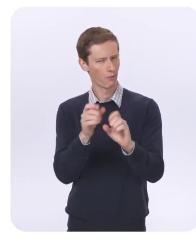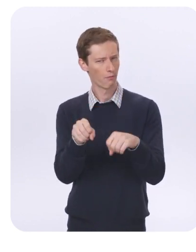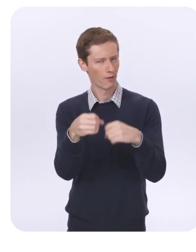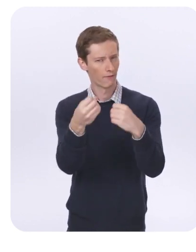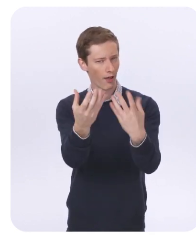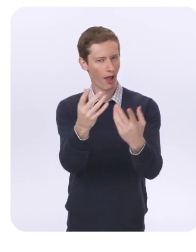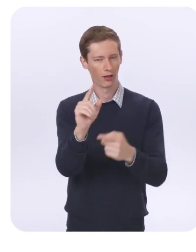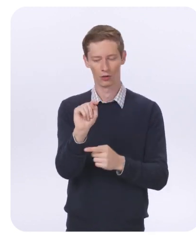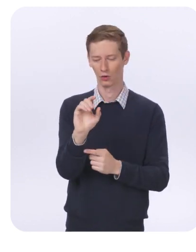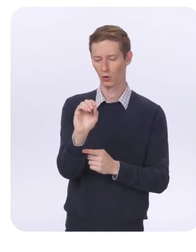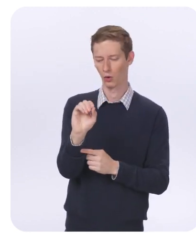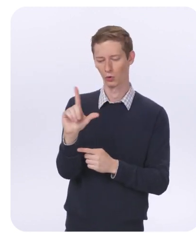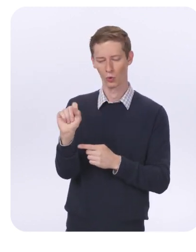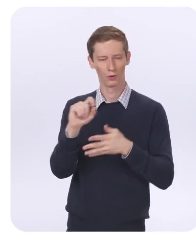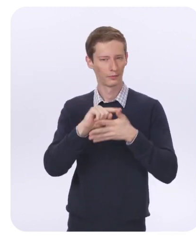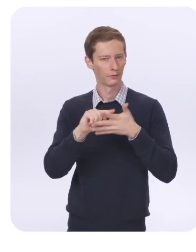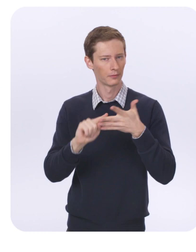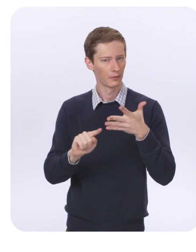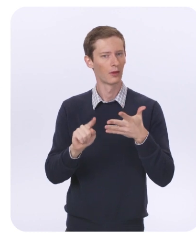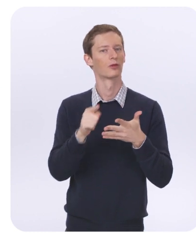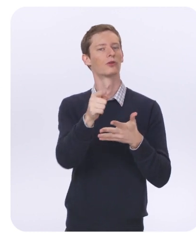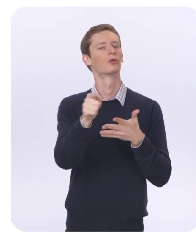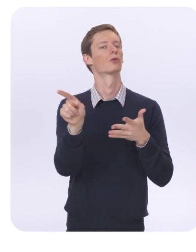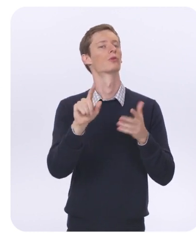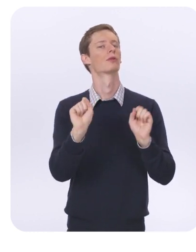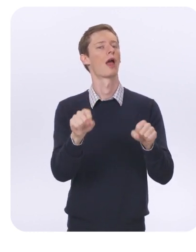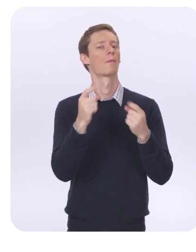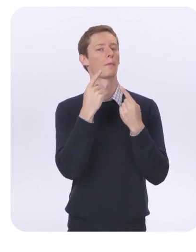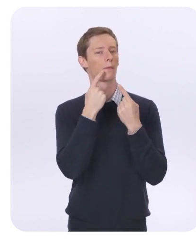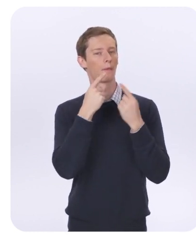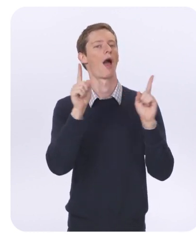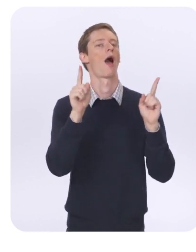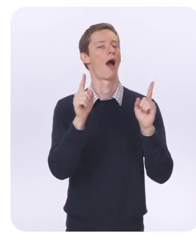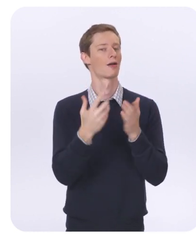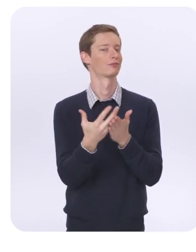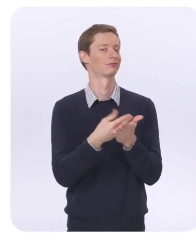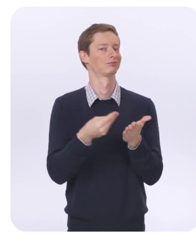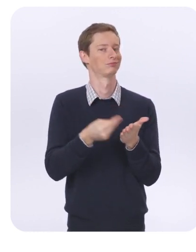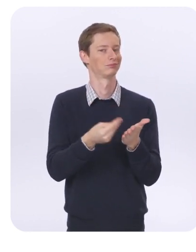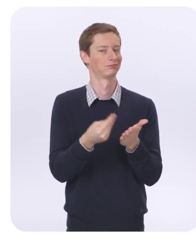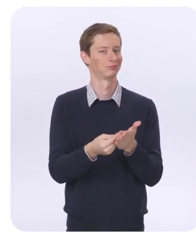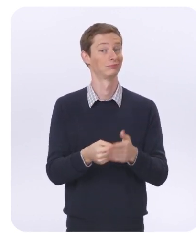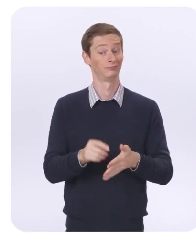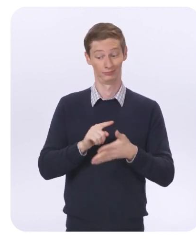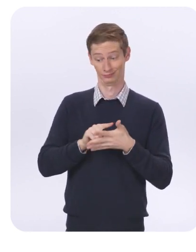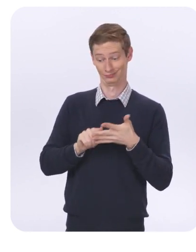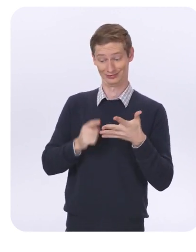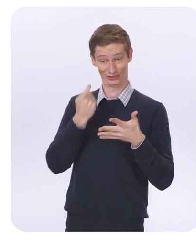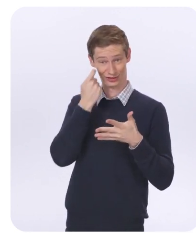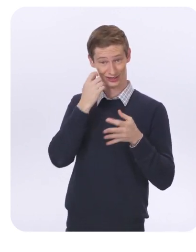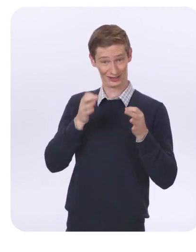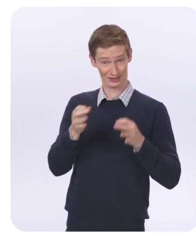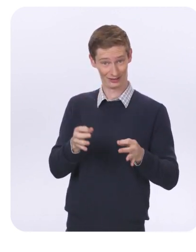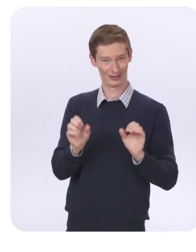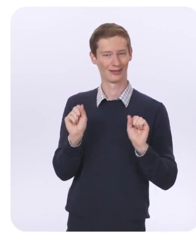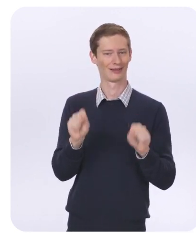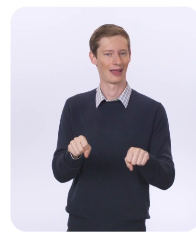The first item on our future roadmap is a follow up to what we’ve hinted at last year, and it’s what we call Immersive Previews on PDP.